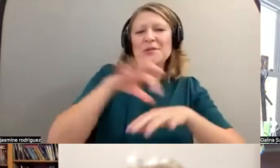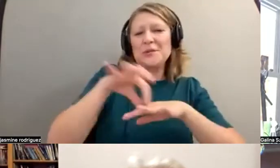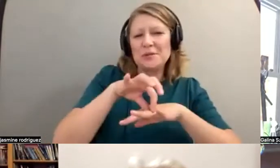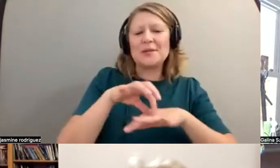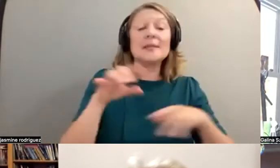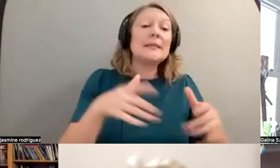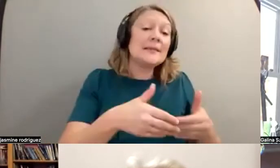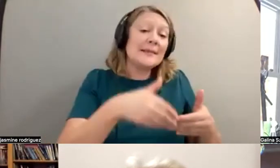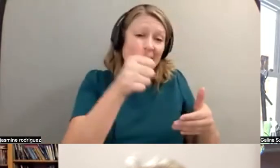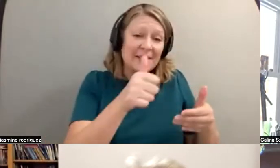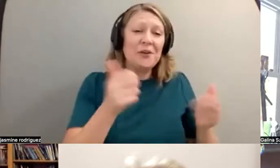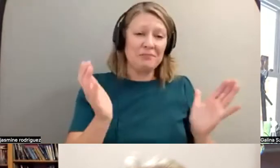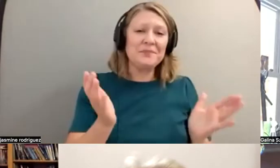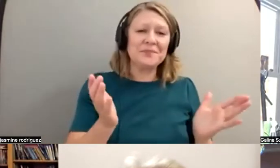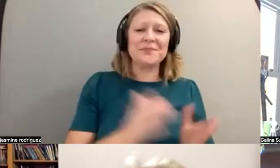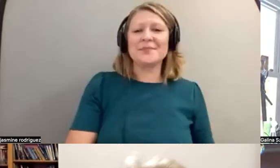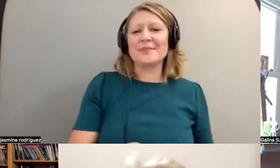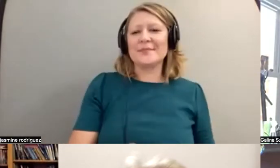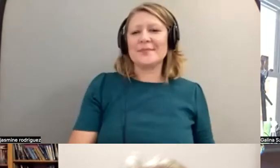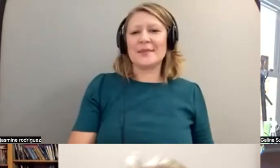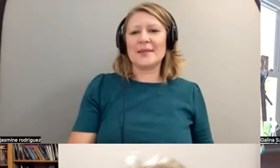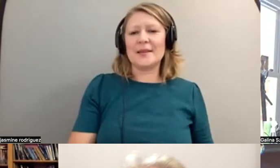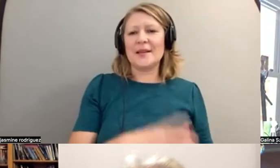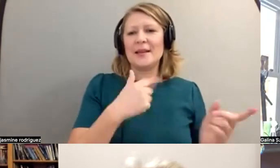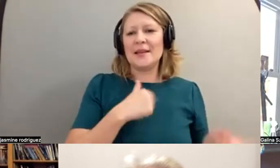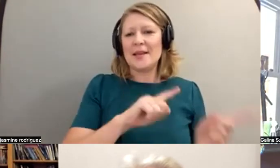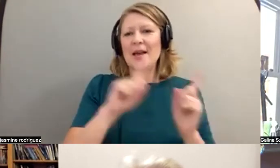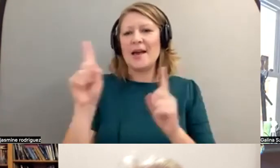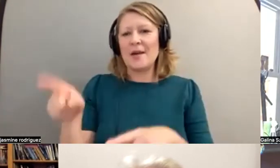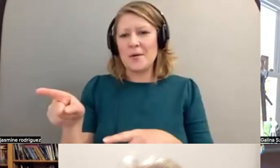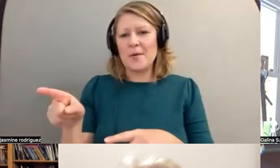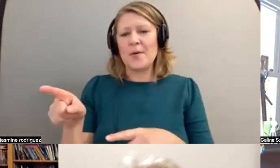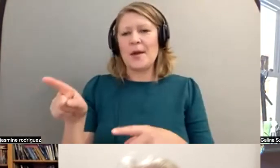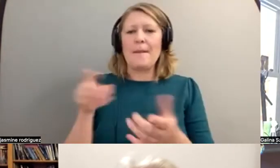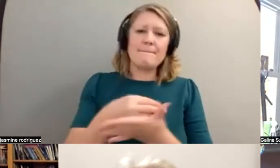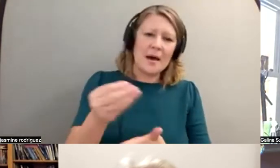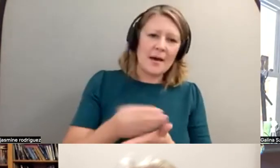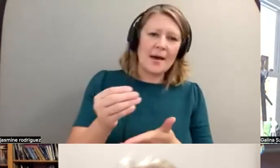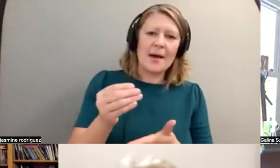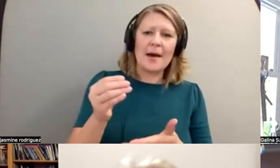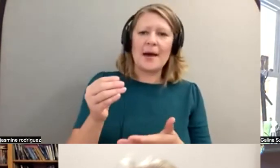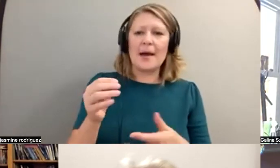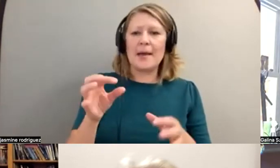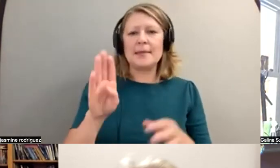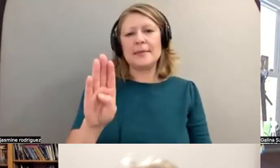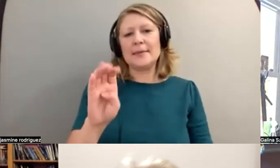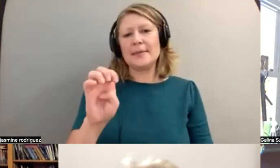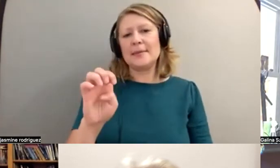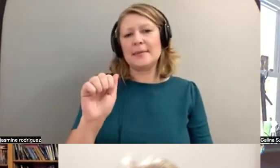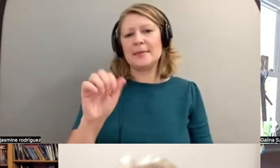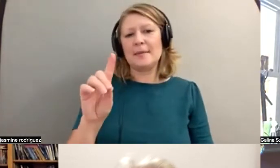Michael's, and I bought few beads and wire, and I think I like to move with my friends.